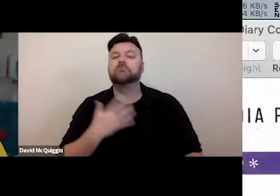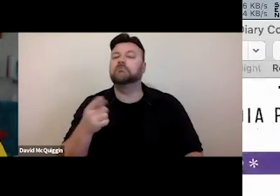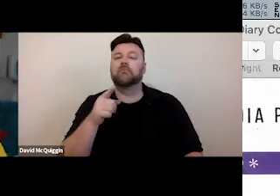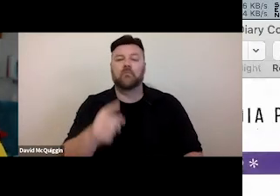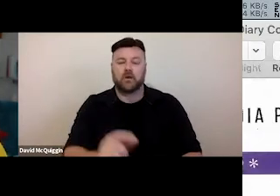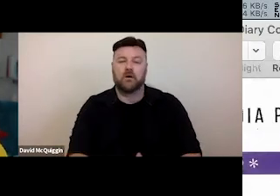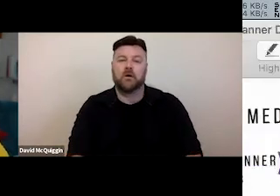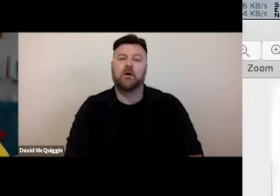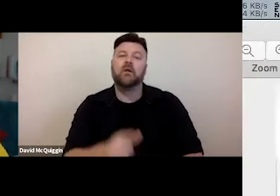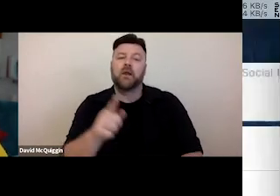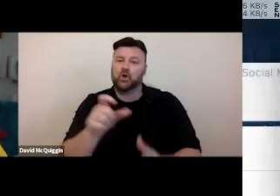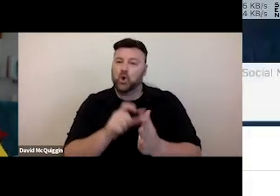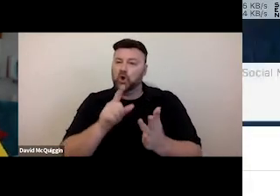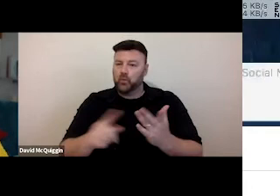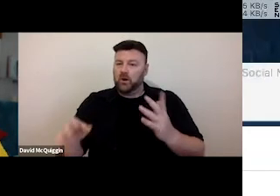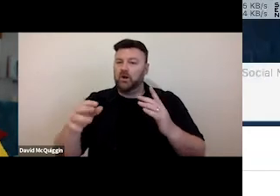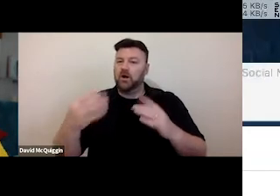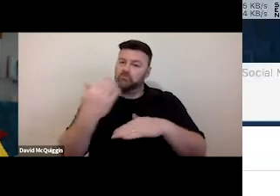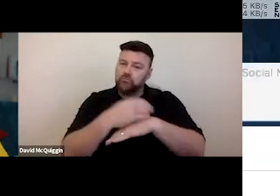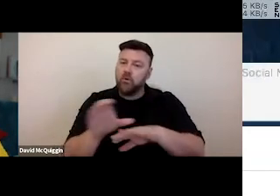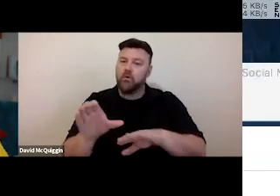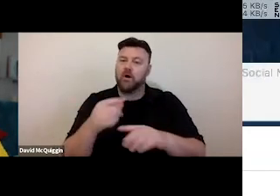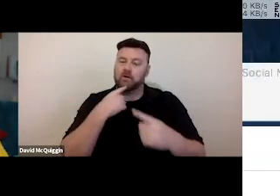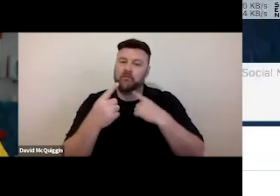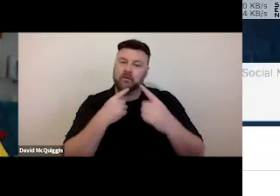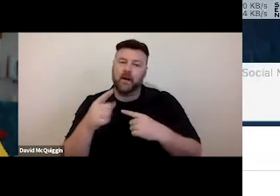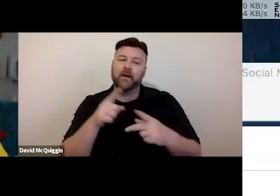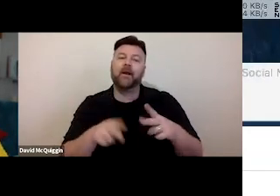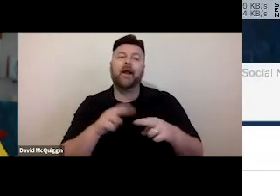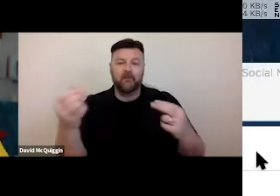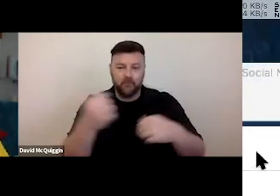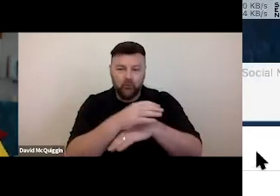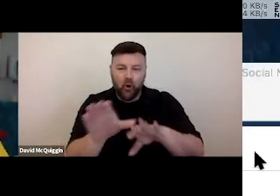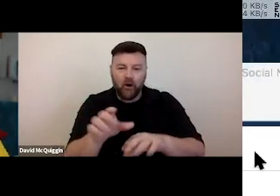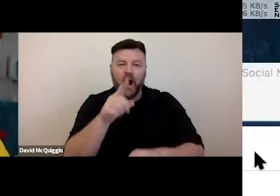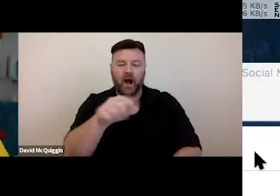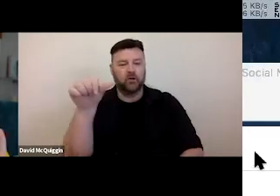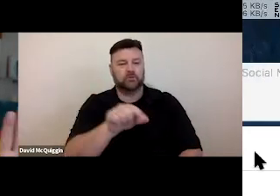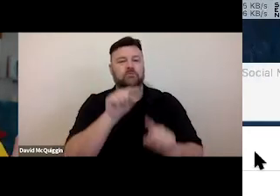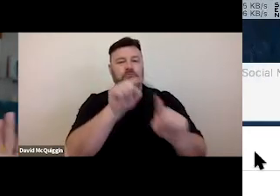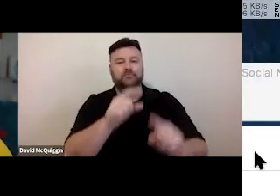That you're doing broadcast. If you're doing broadcast, it should show up here by being all red. So I